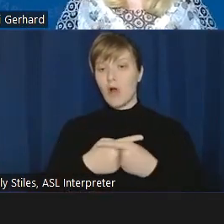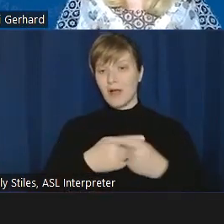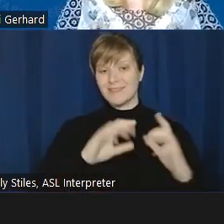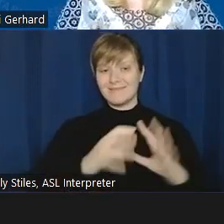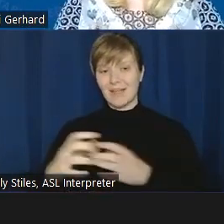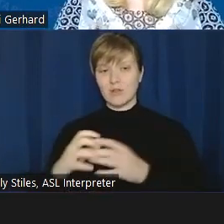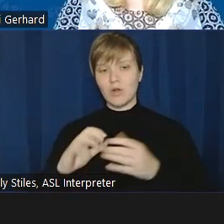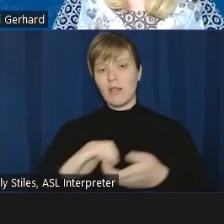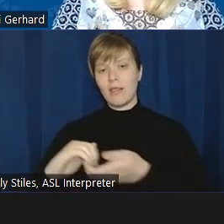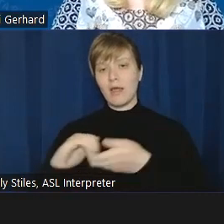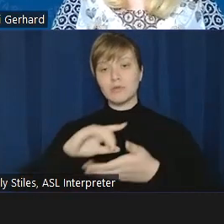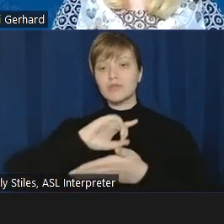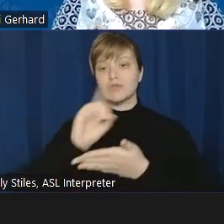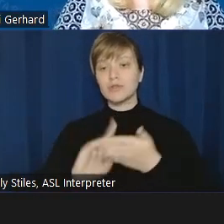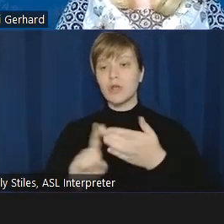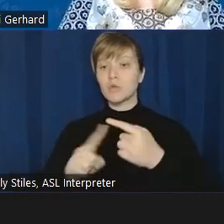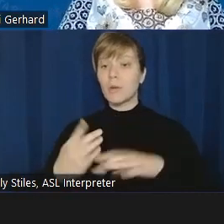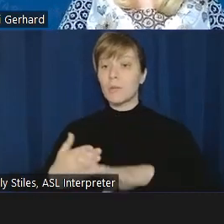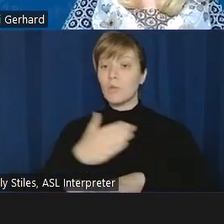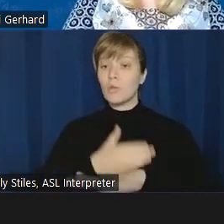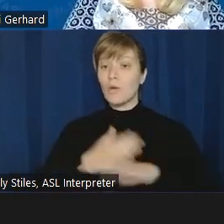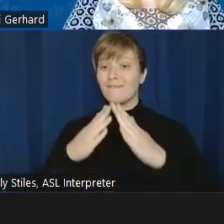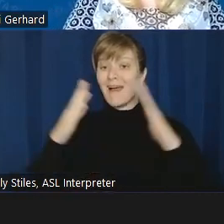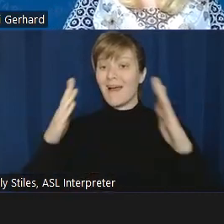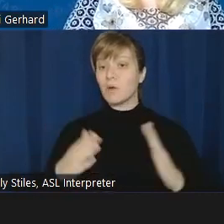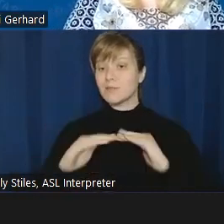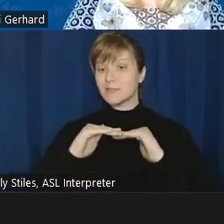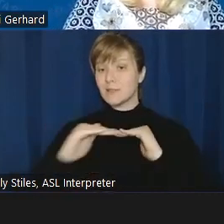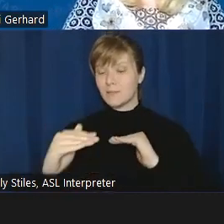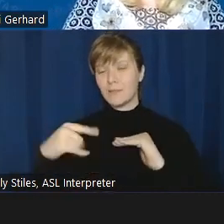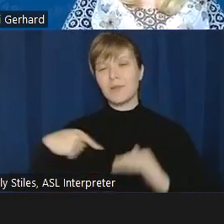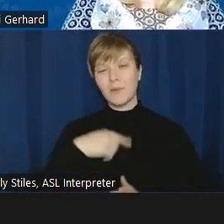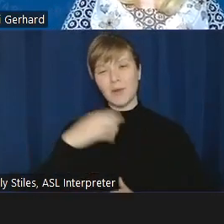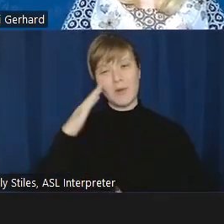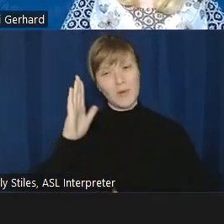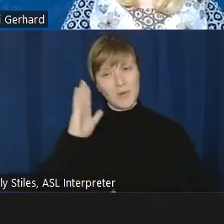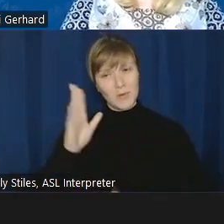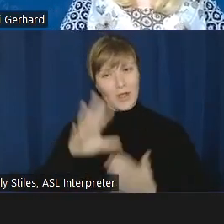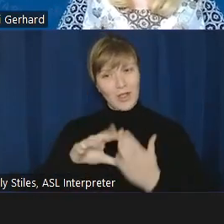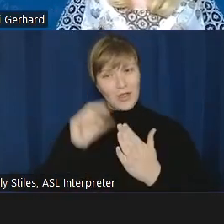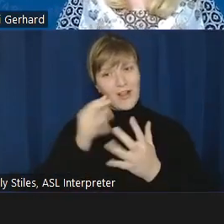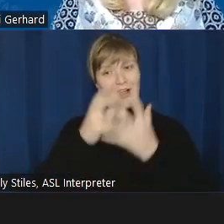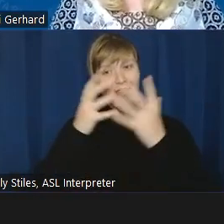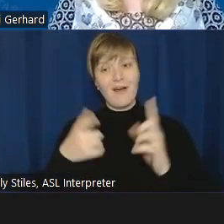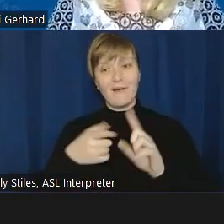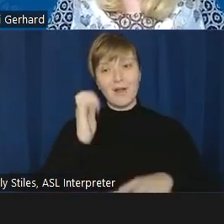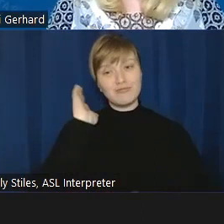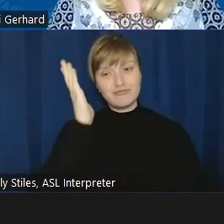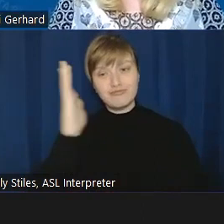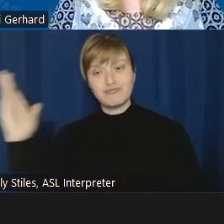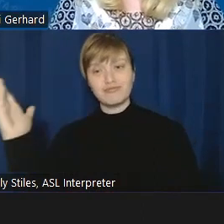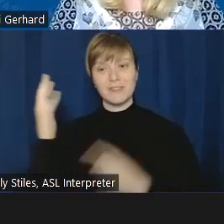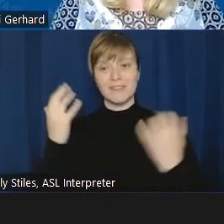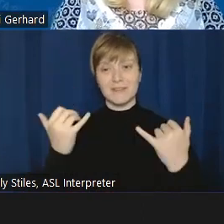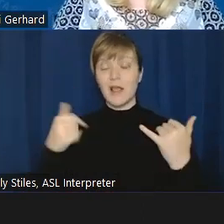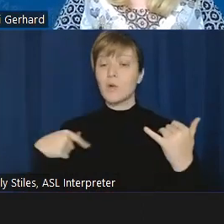Stability. We know that you are going to learn a lot from the presenters today, and we have built in a variety of opportunities for you to be able to